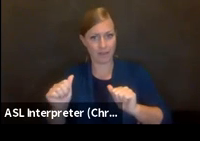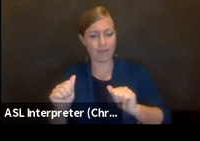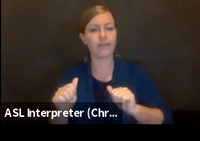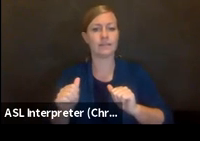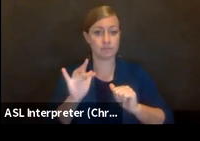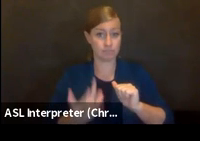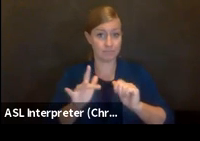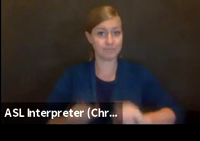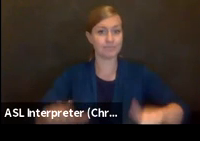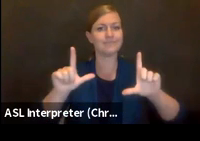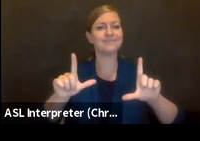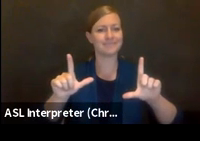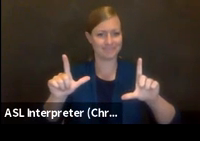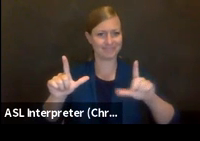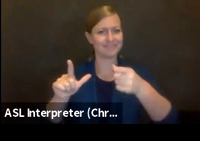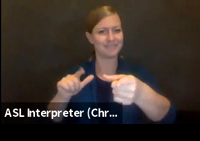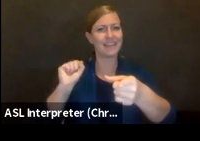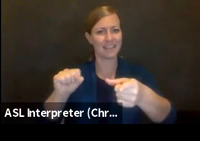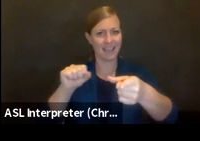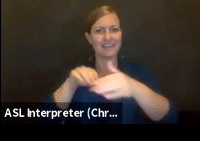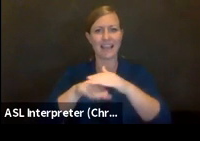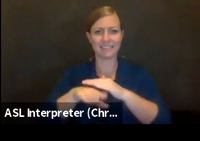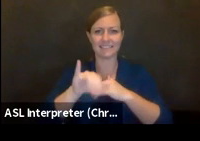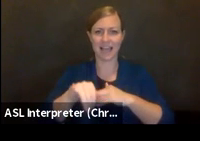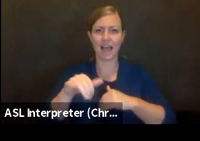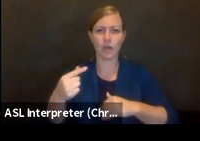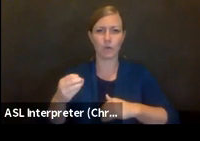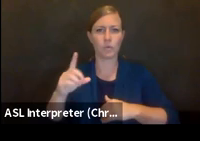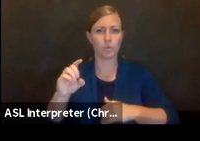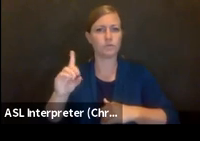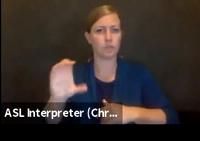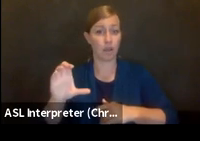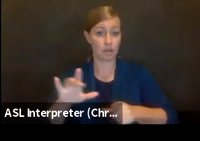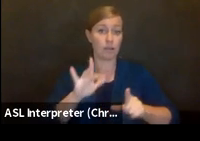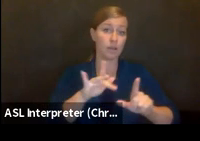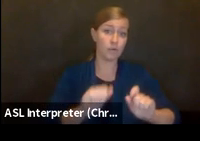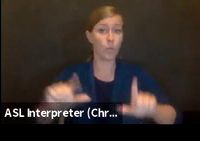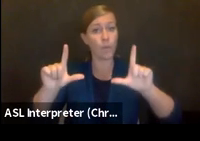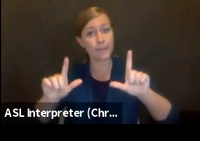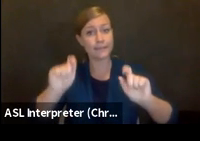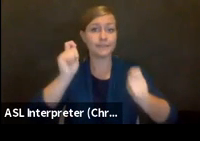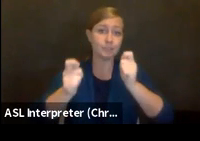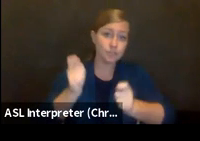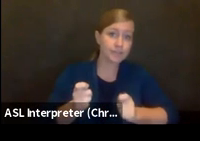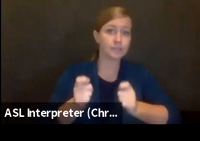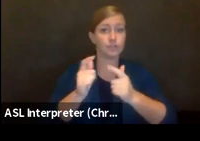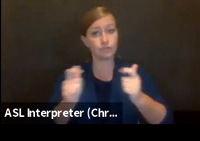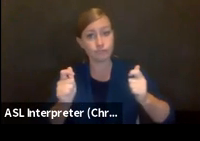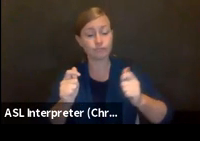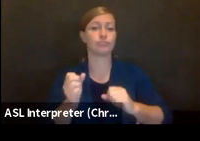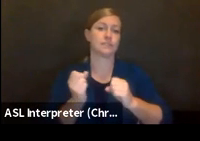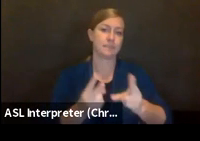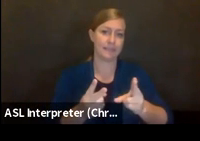ESD 189 - Amy Colburn: They will have access to this Google Doc, and when they open it. They can edit, they can make changes before they submit their assignment.